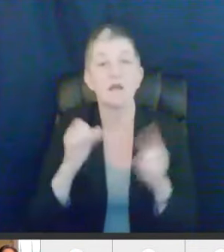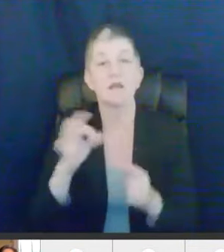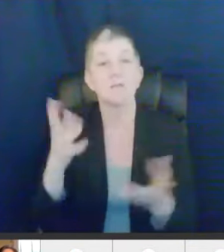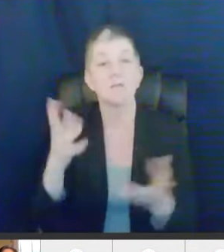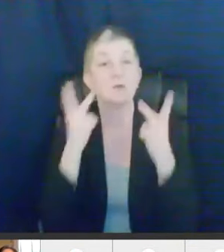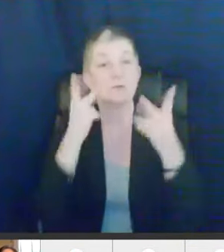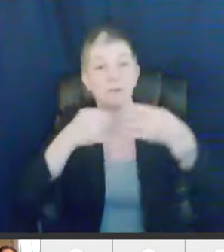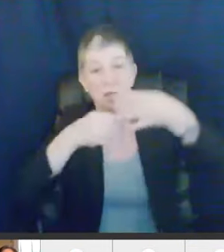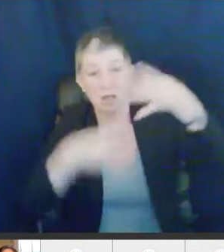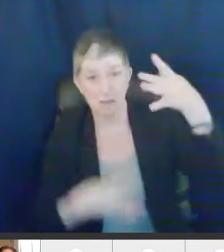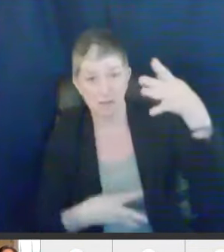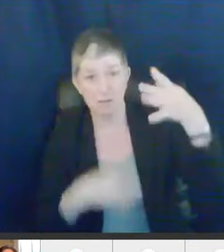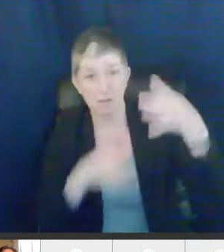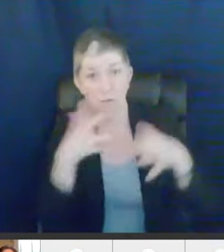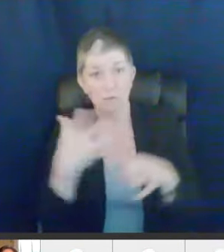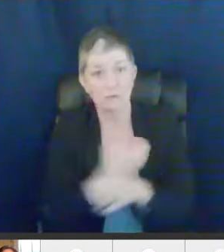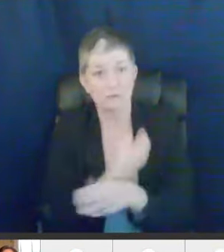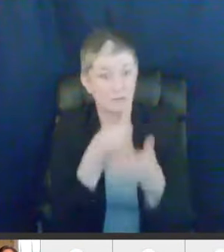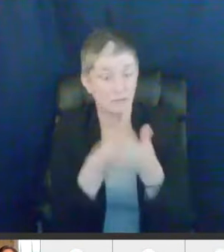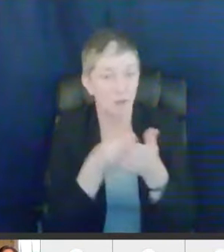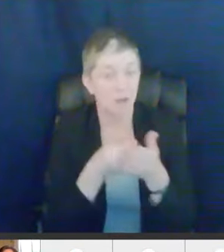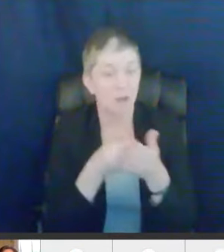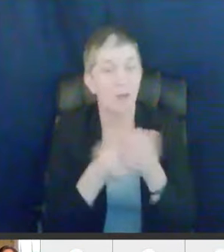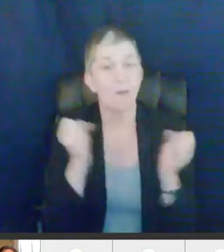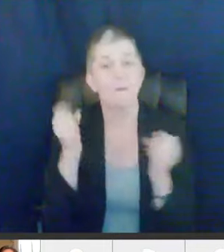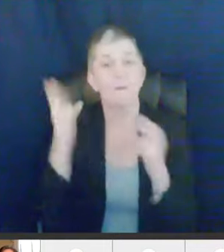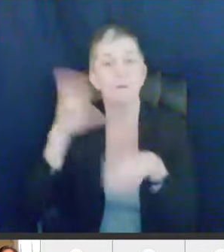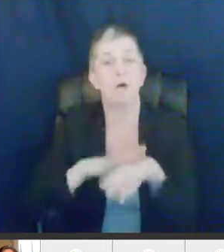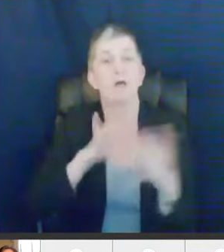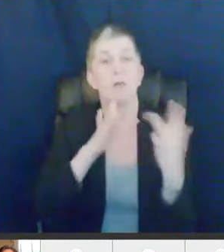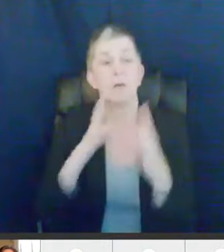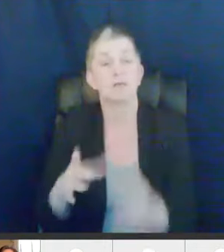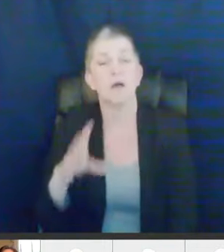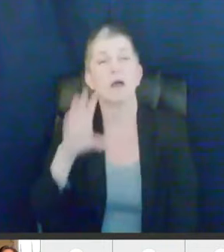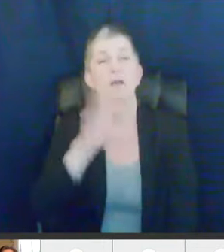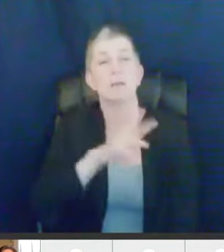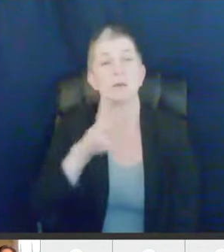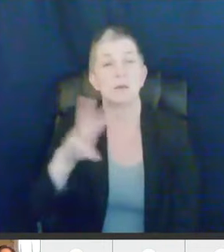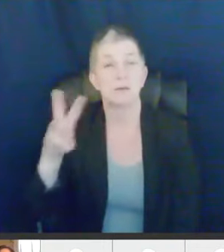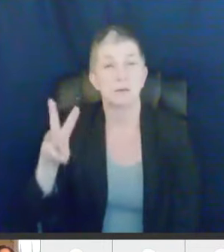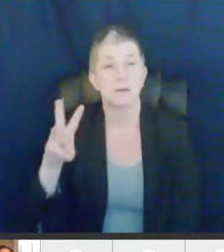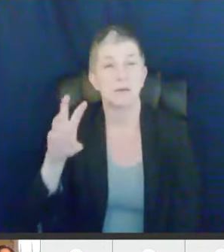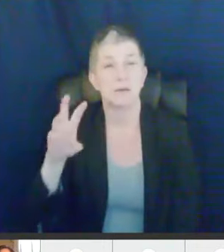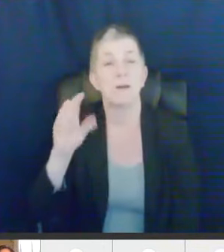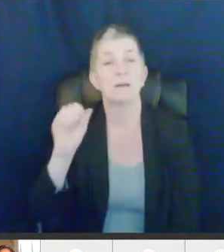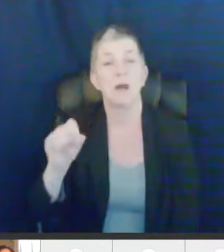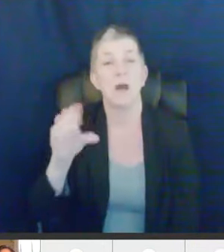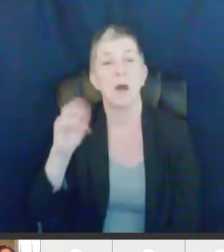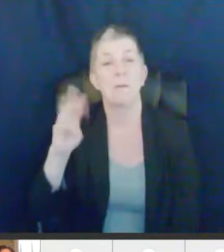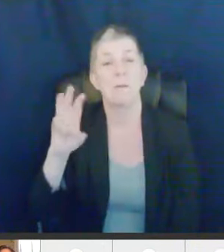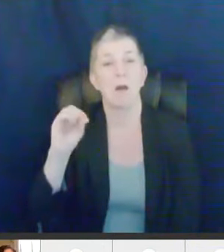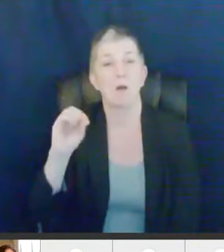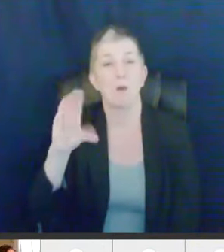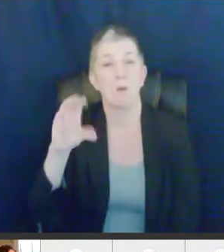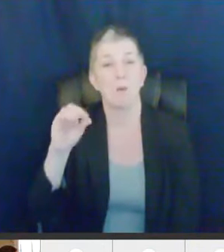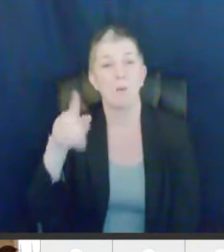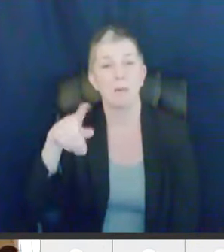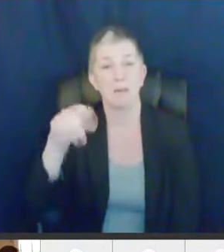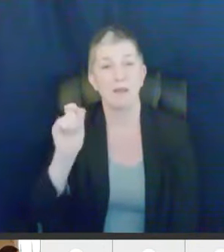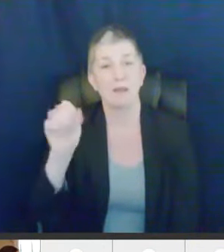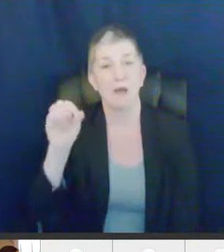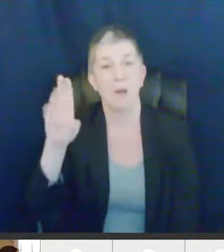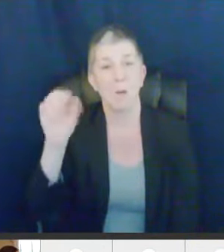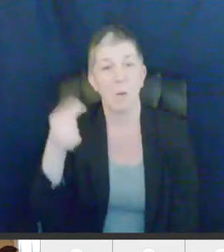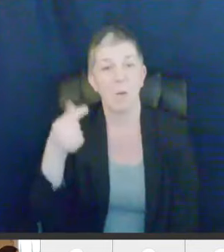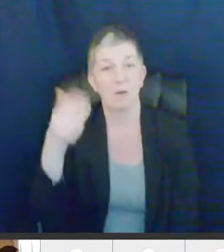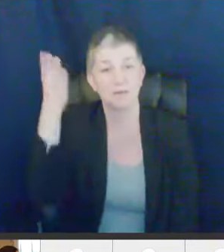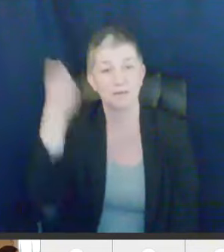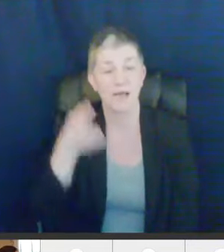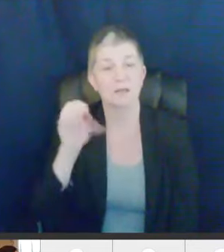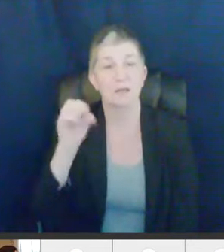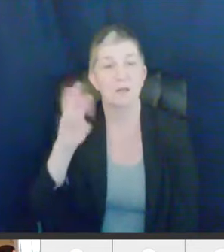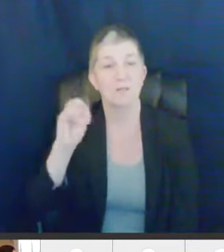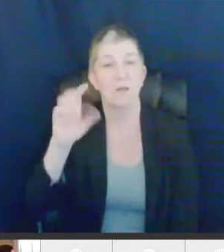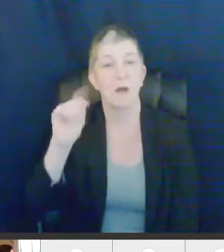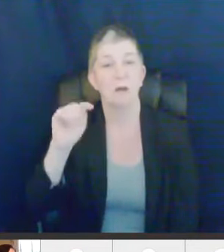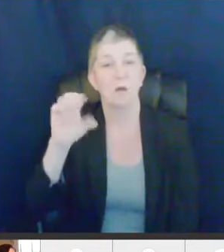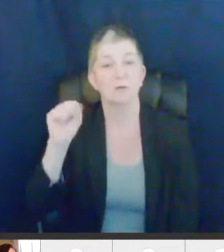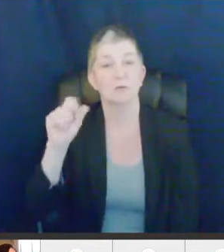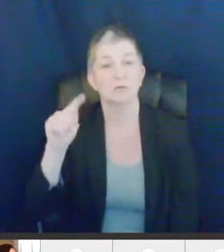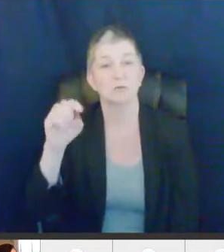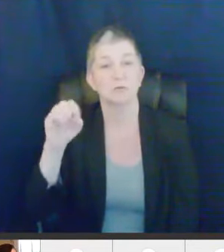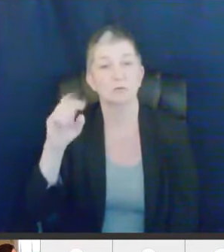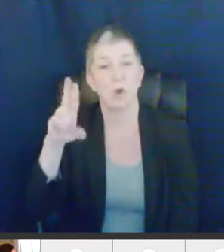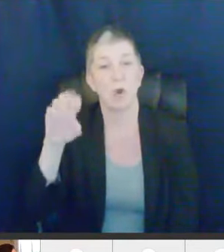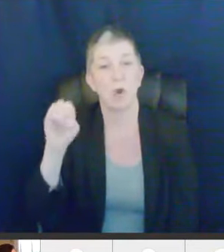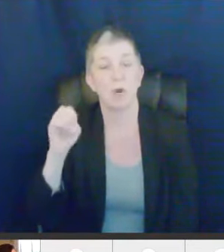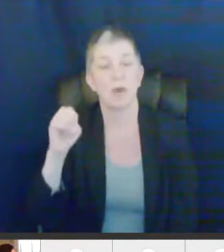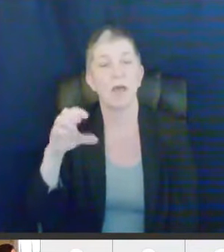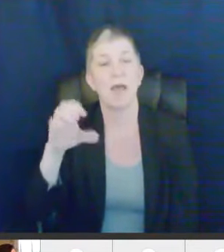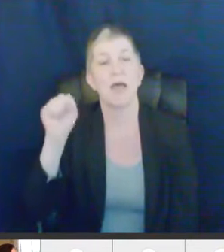of the awardees it is posted on our website at montcopa.org/MontcoStrongSBGP